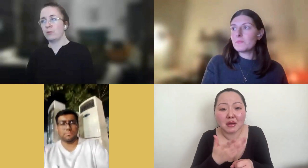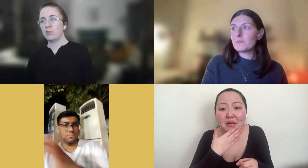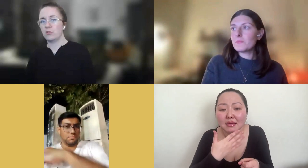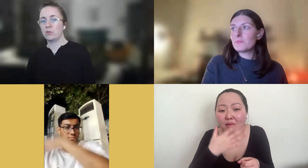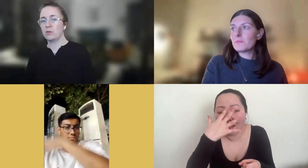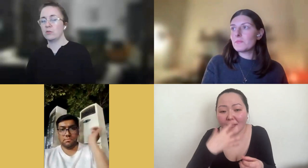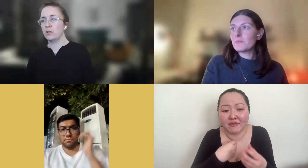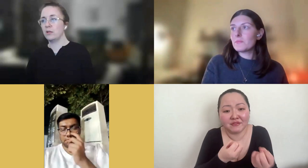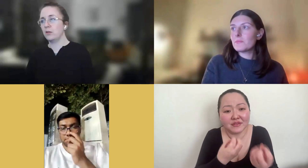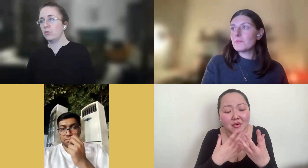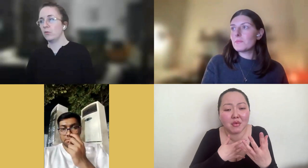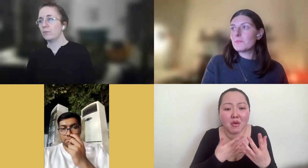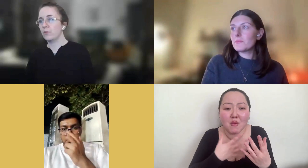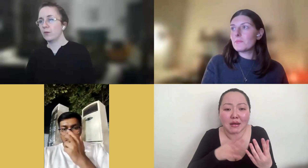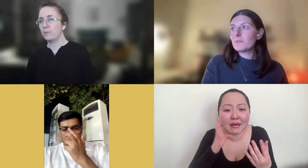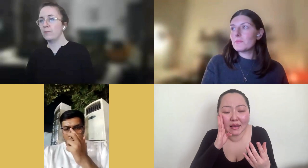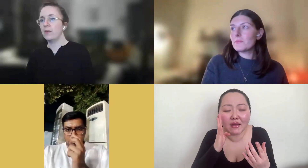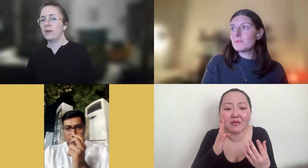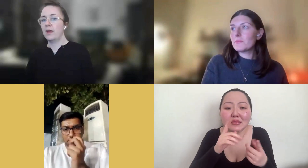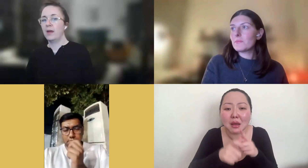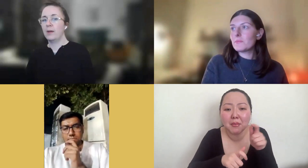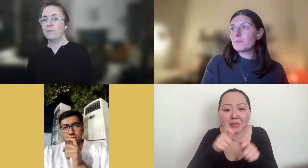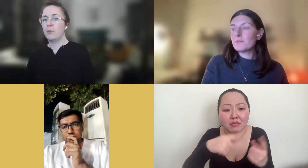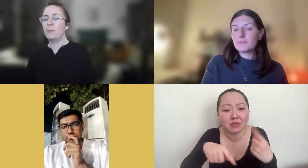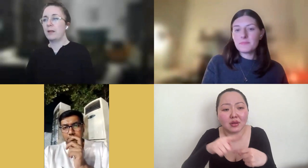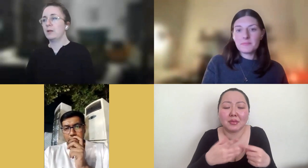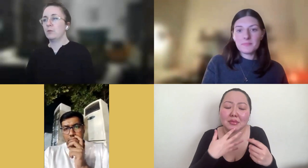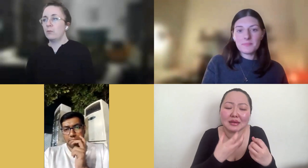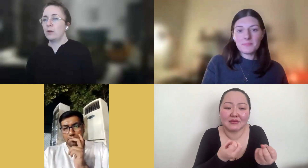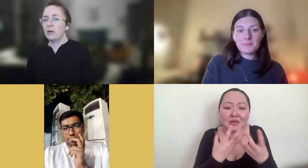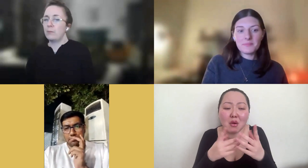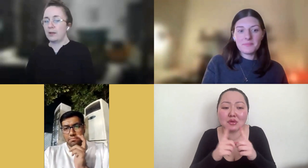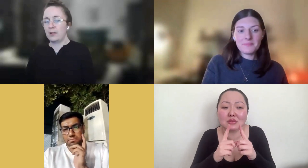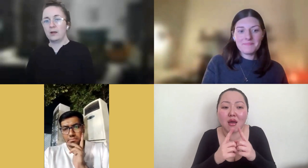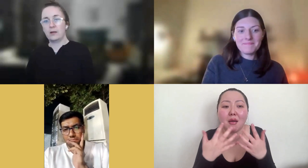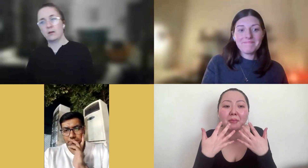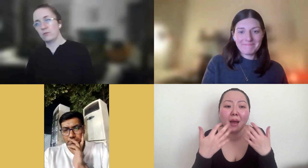public pressure is always really useful. So we are planning, we are in planning, cannot